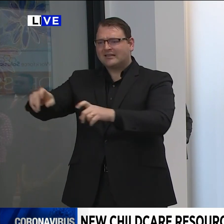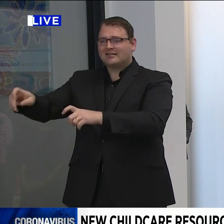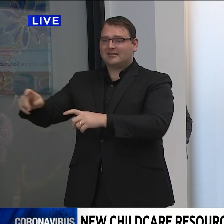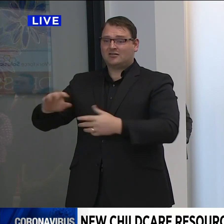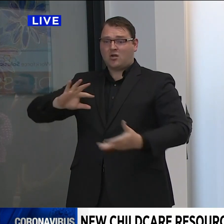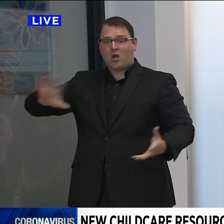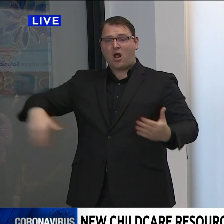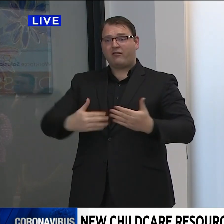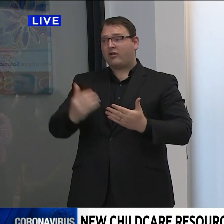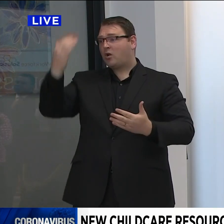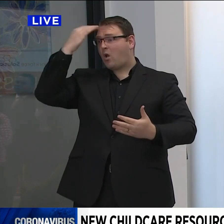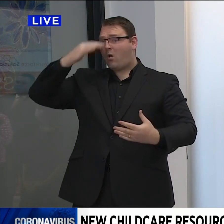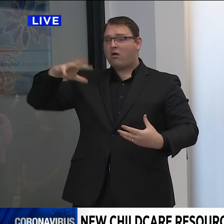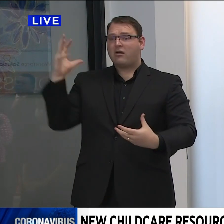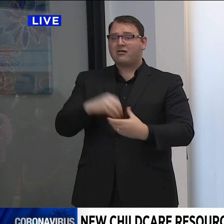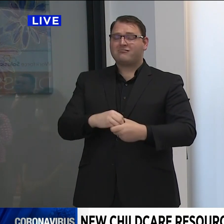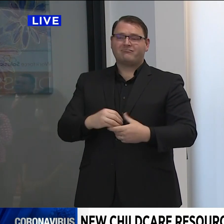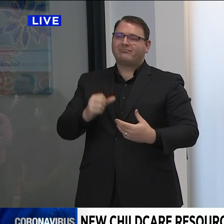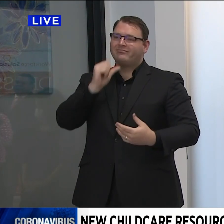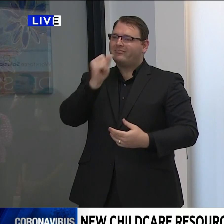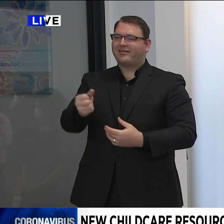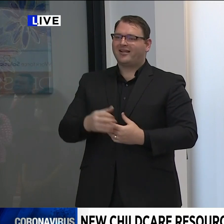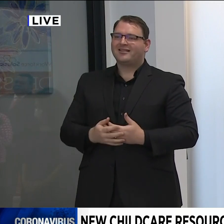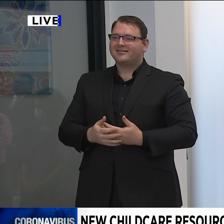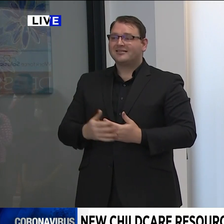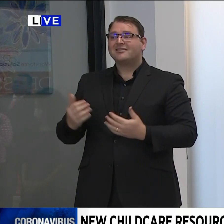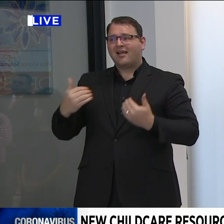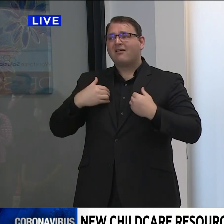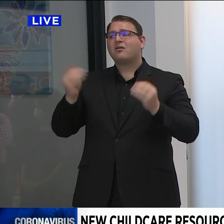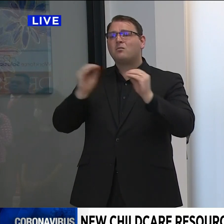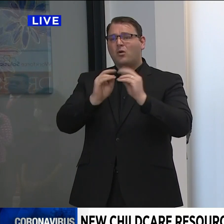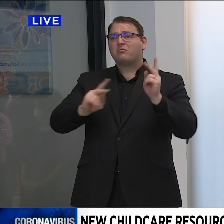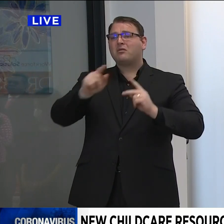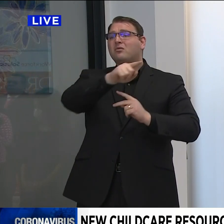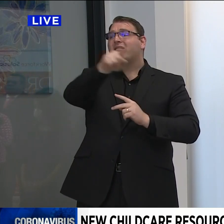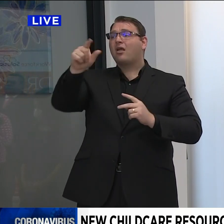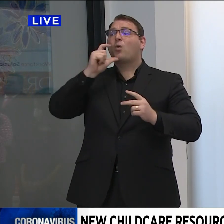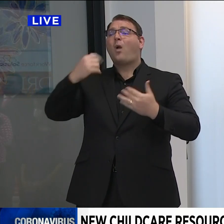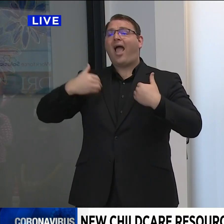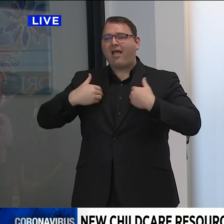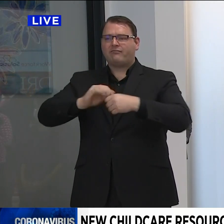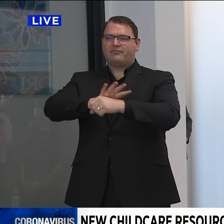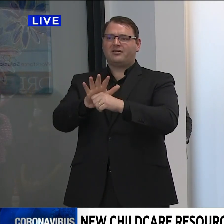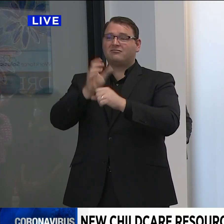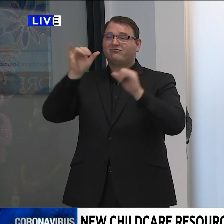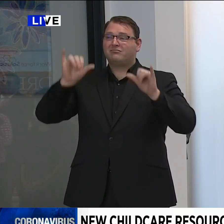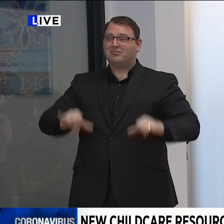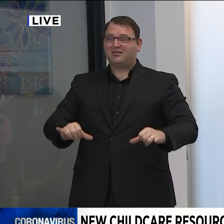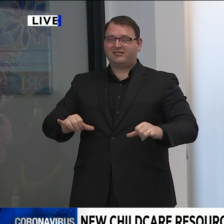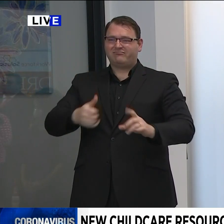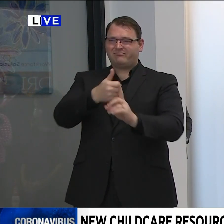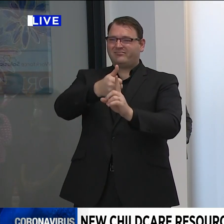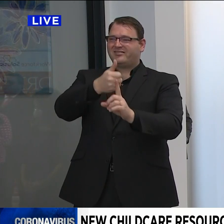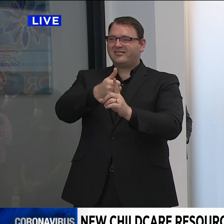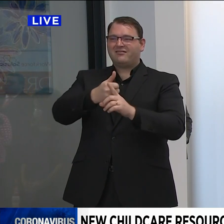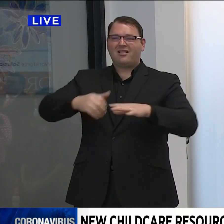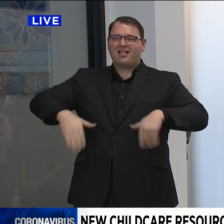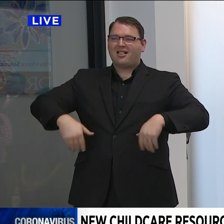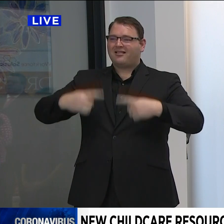people to have a fully accurate count of who exactly has the count of who exactly has the virus and so virus and so it’s time